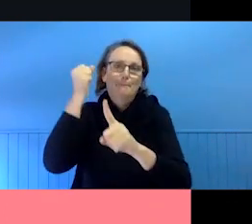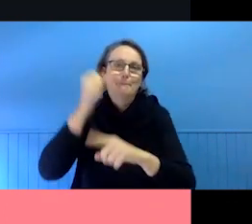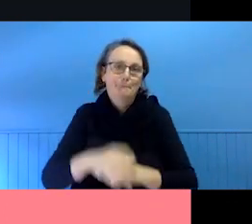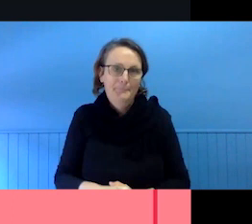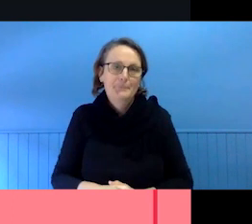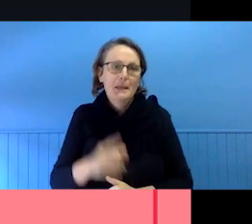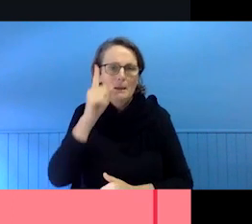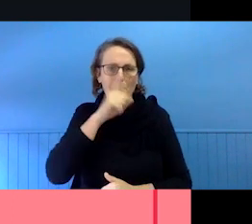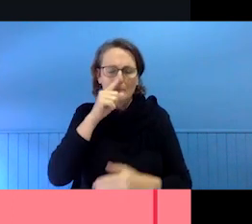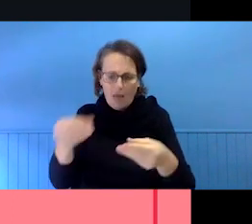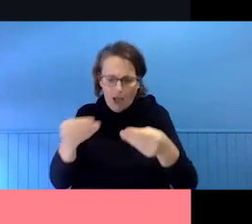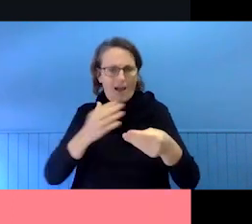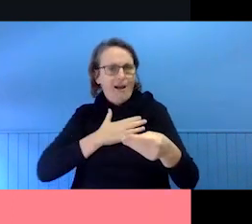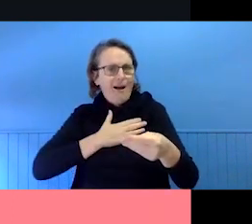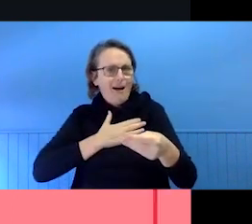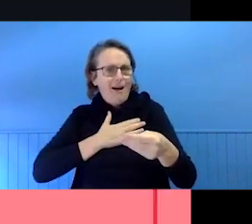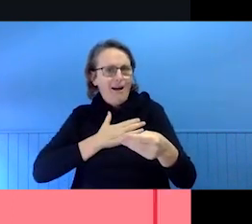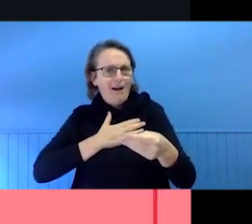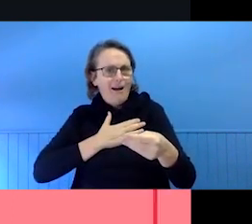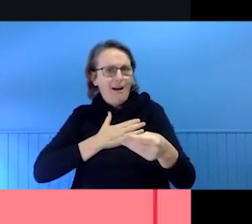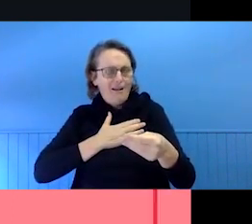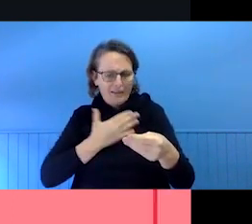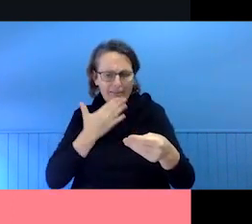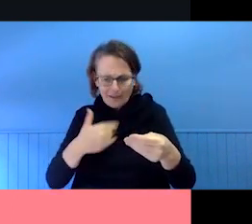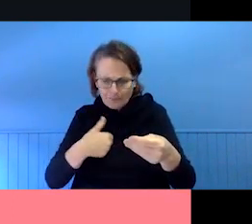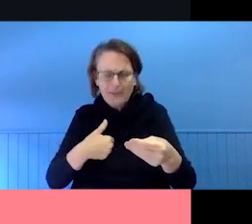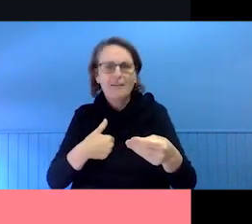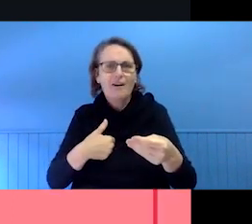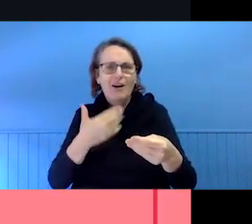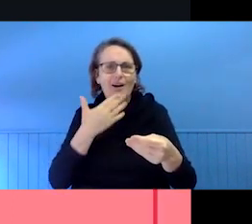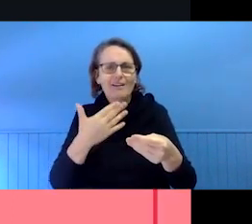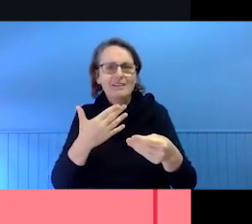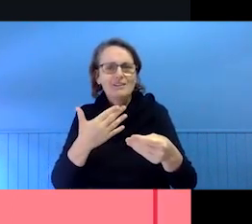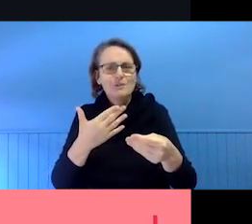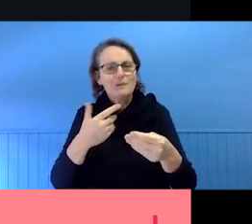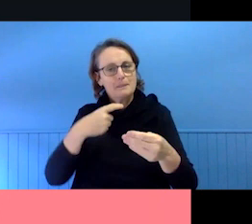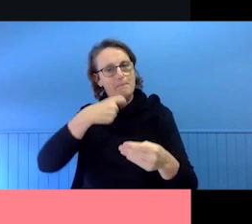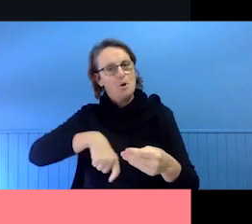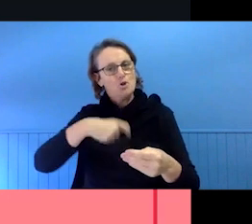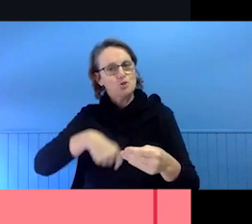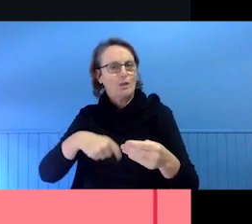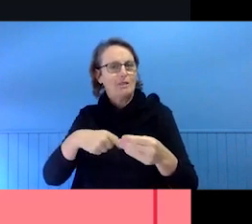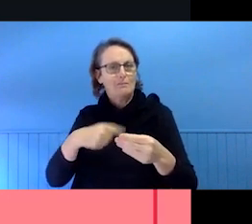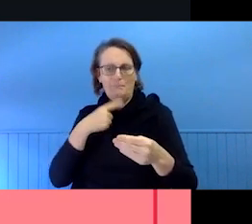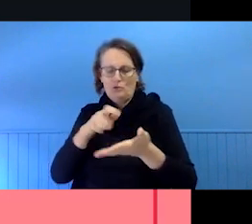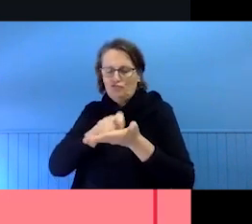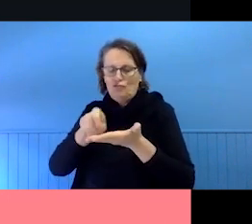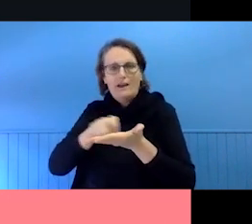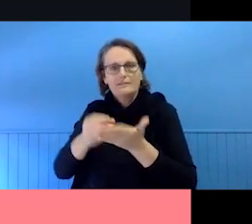People so appreciate being thanked, and particularly with a personal touch of a thank you note. I highly recommend it.